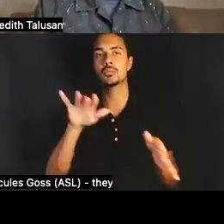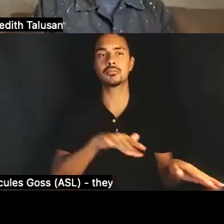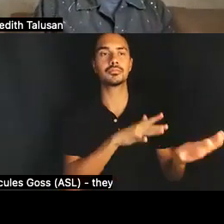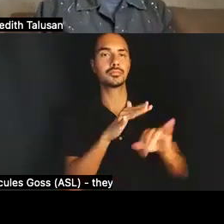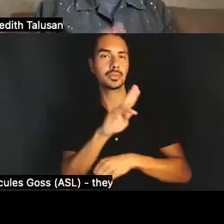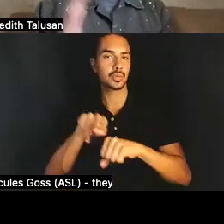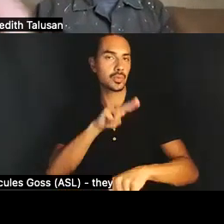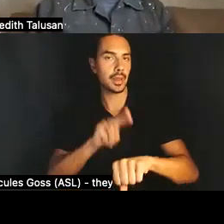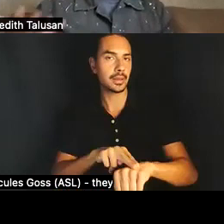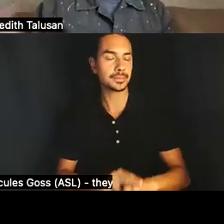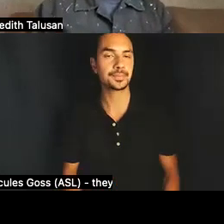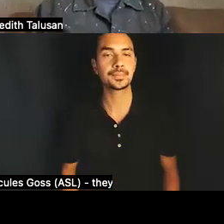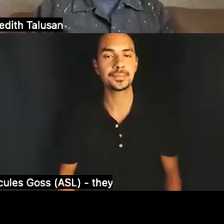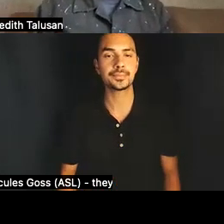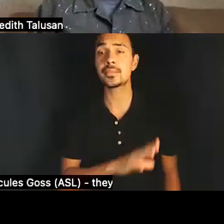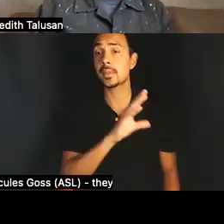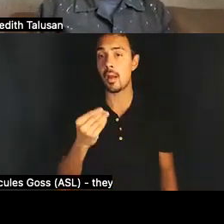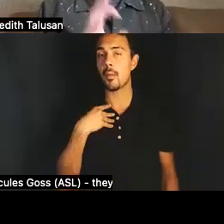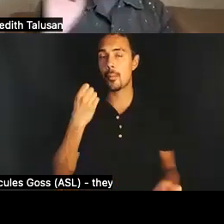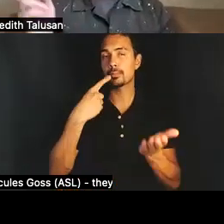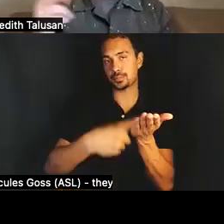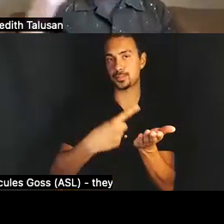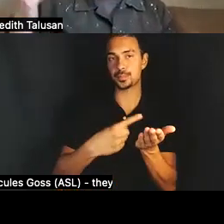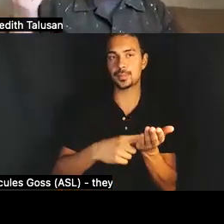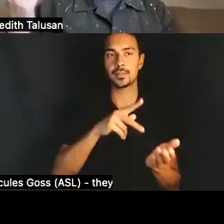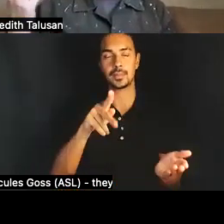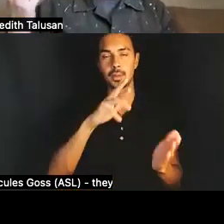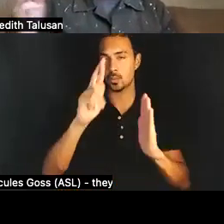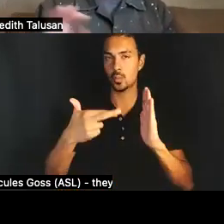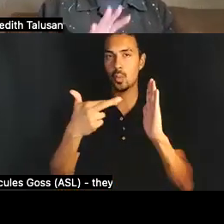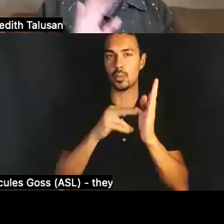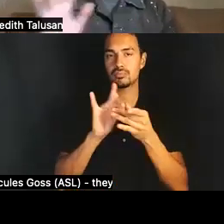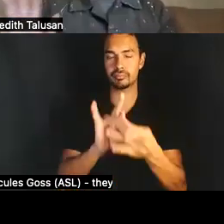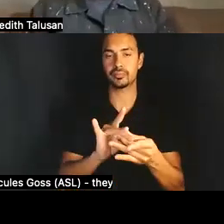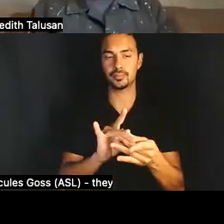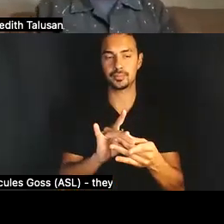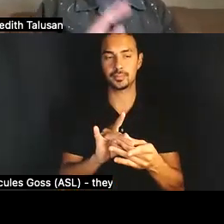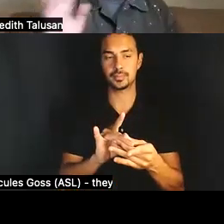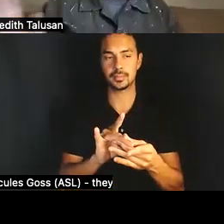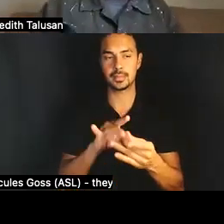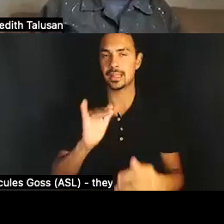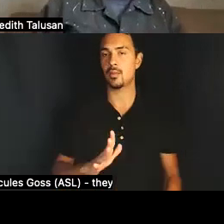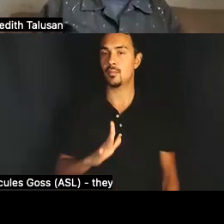Those relations come in and out organically. And I just want to talk about the role